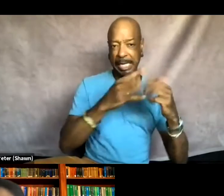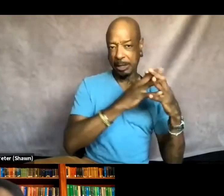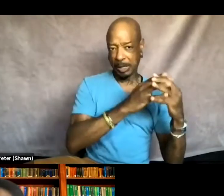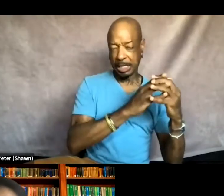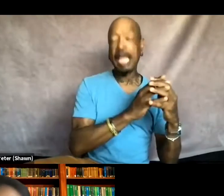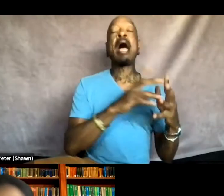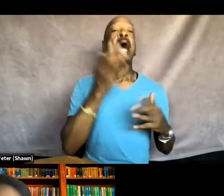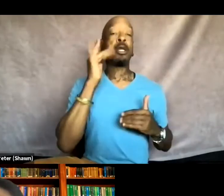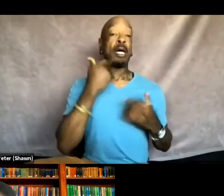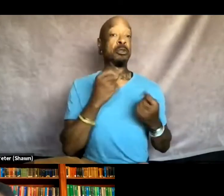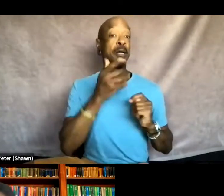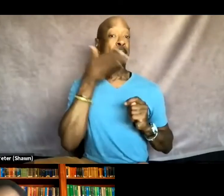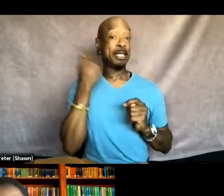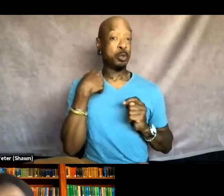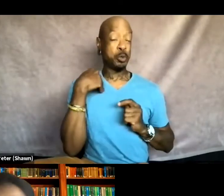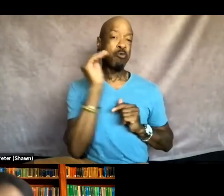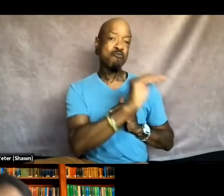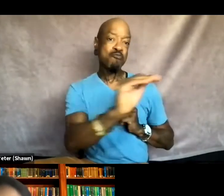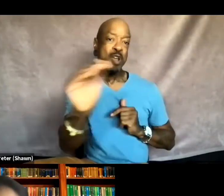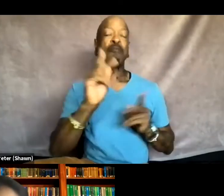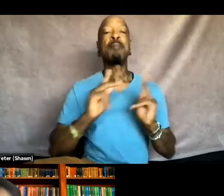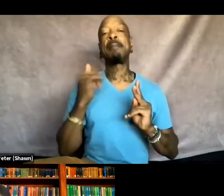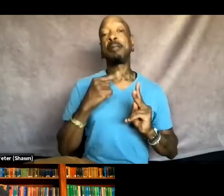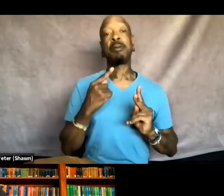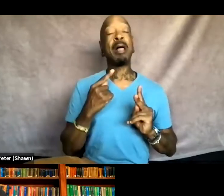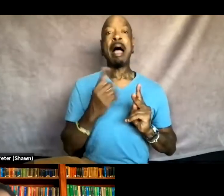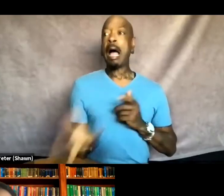to remind people that I am all things at once, and that I will not.